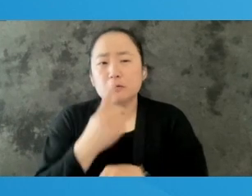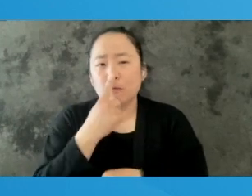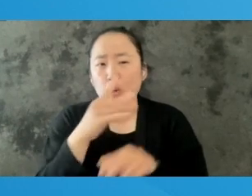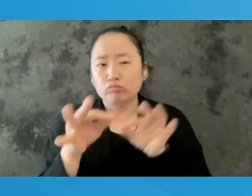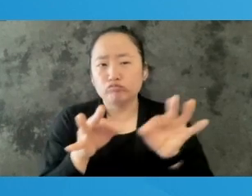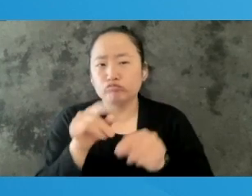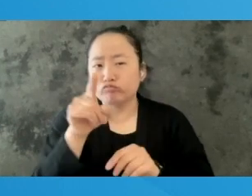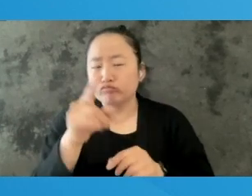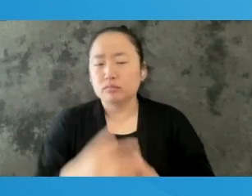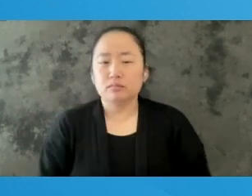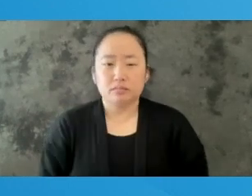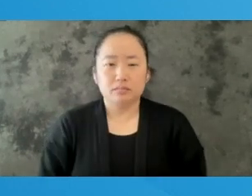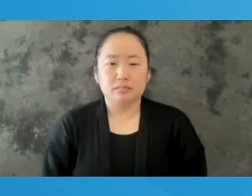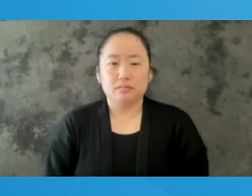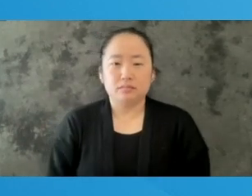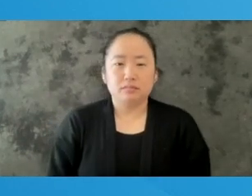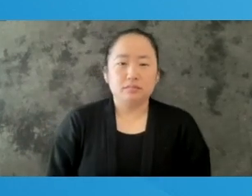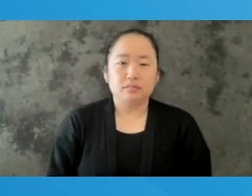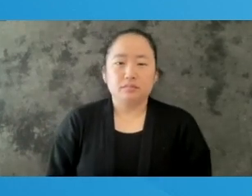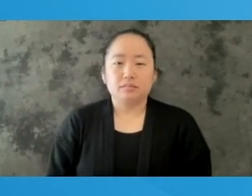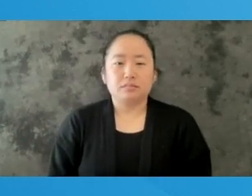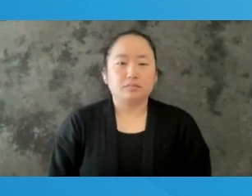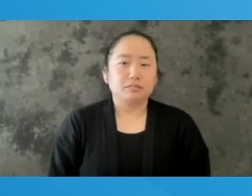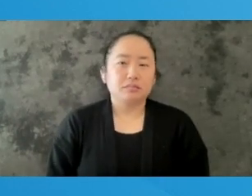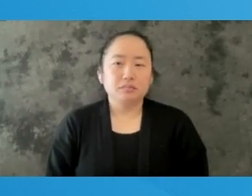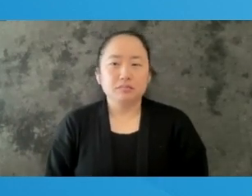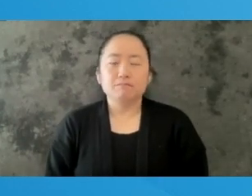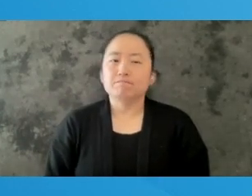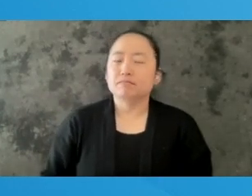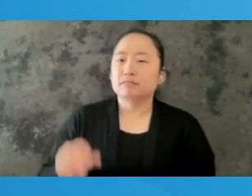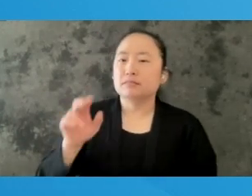I think would use the word intersections looking